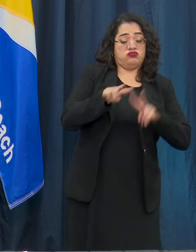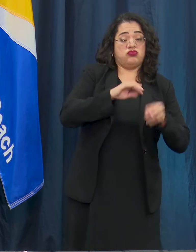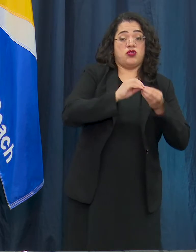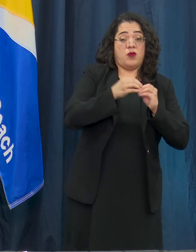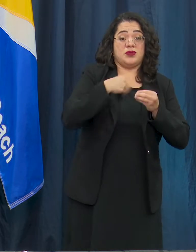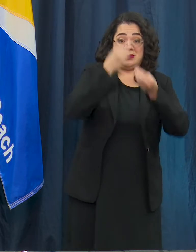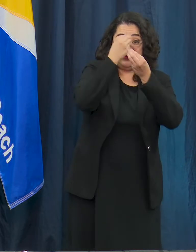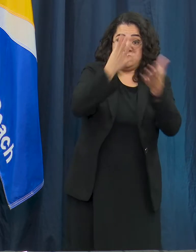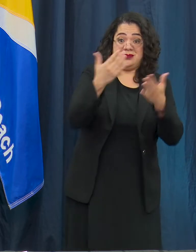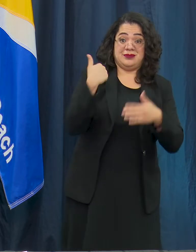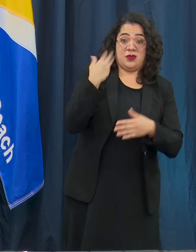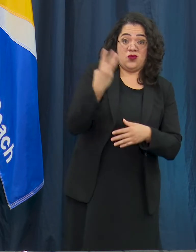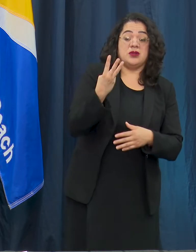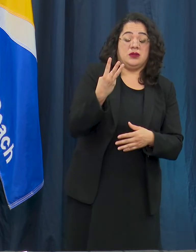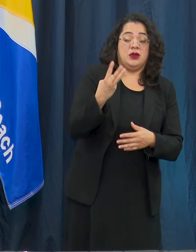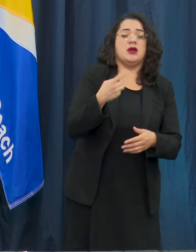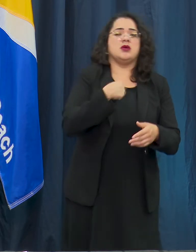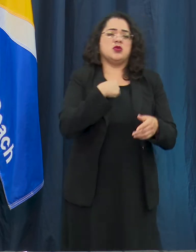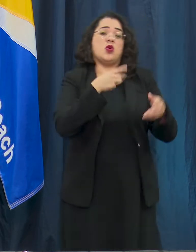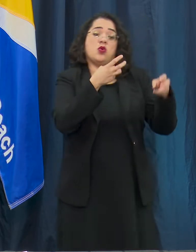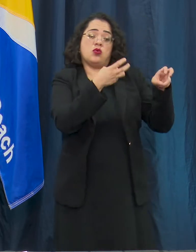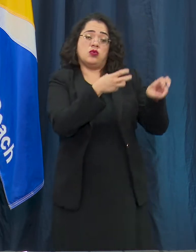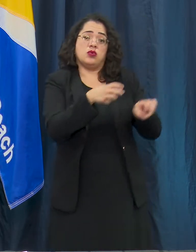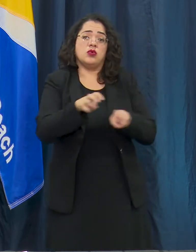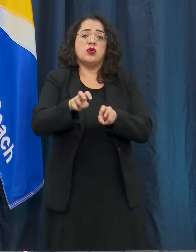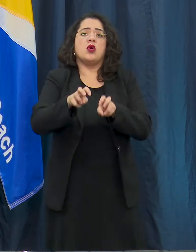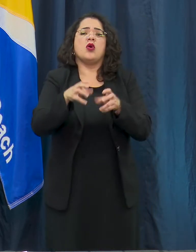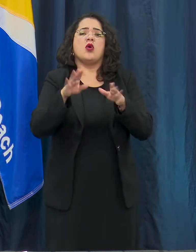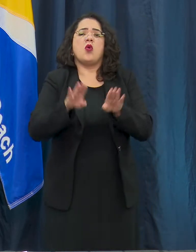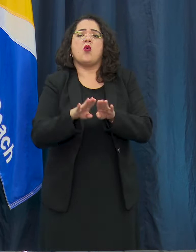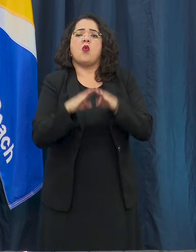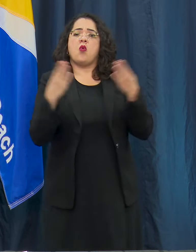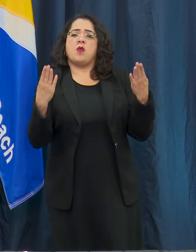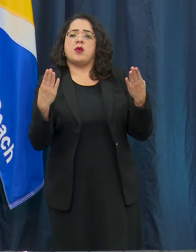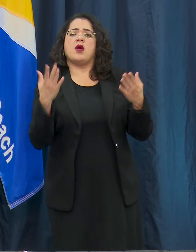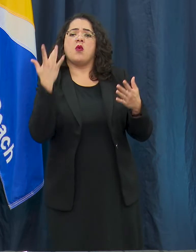because our hospitalization rate has remained generally flat for the lasts